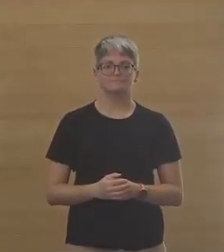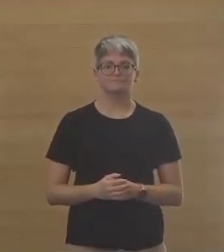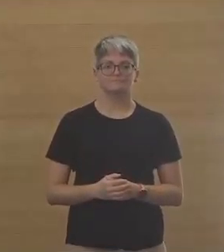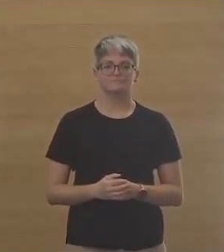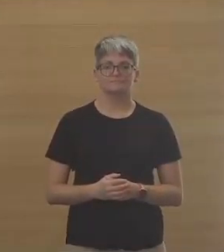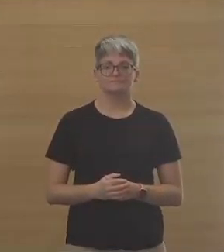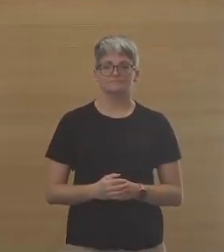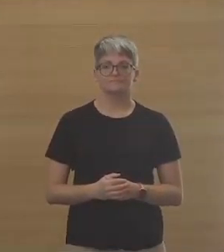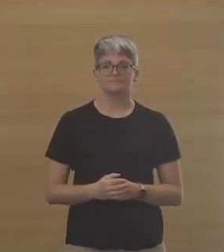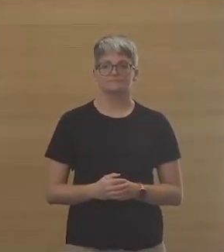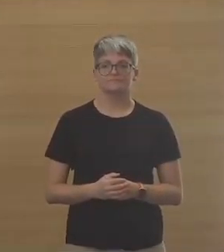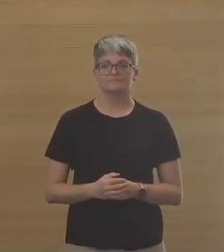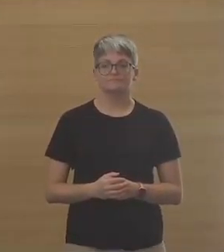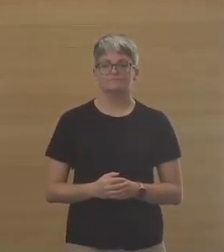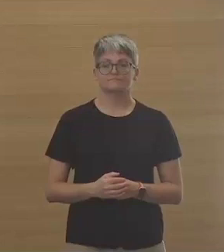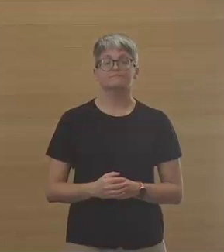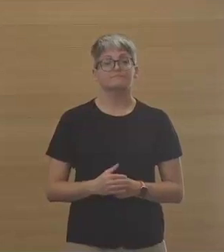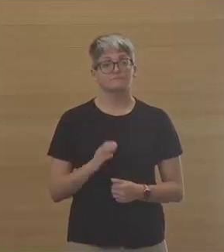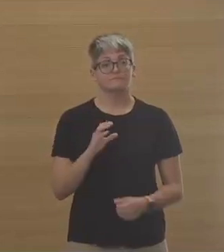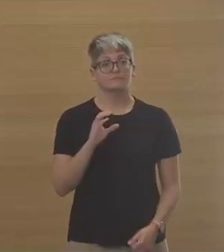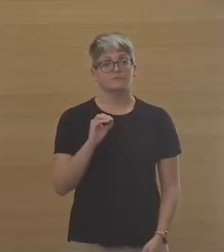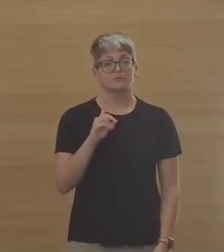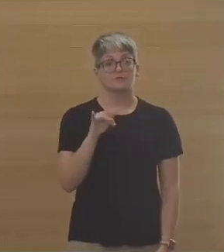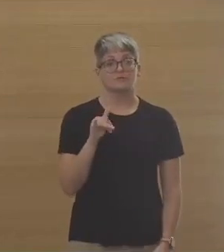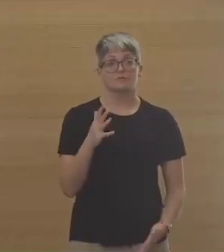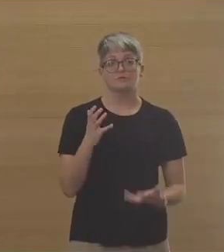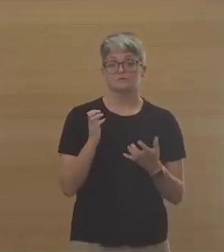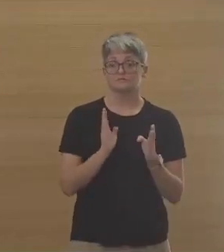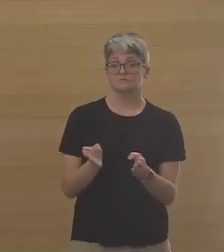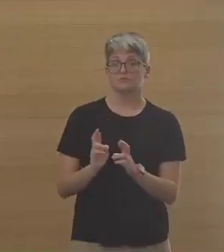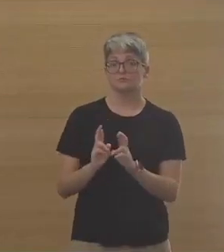Cody, you want to get us ready for the game?